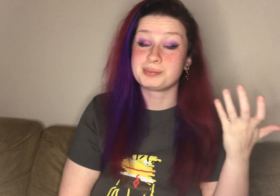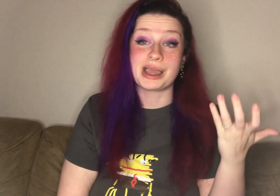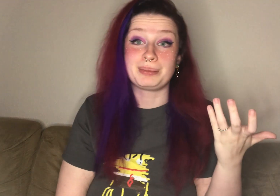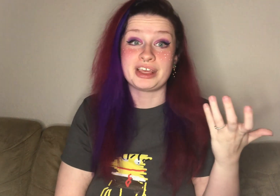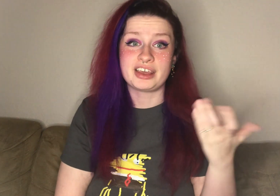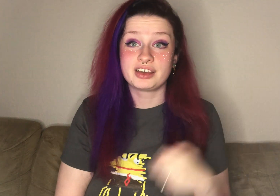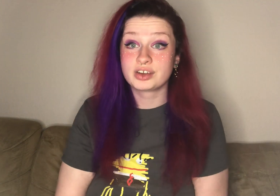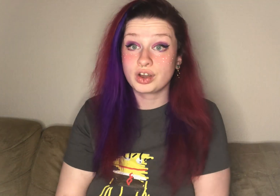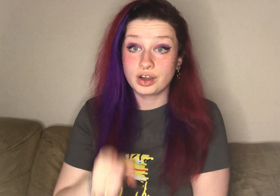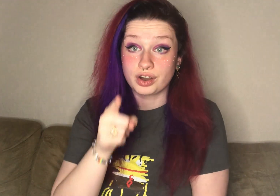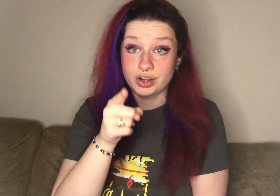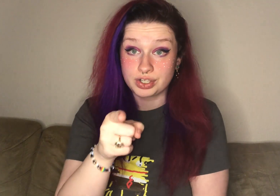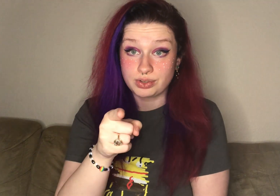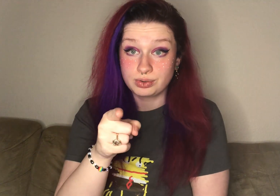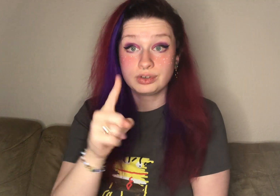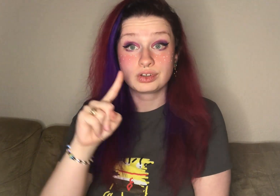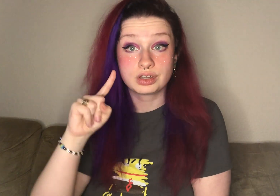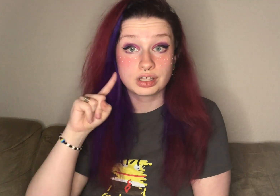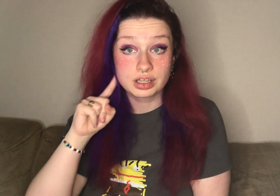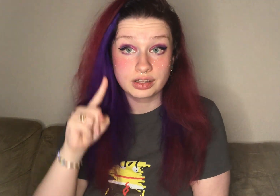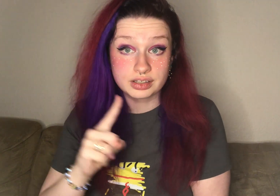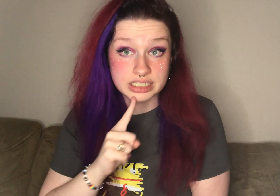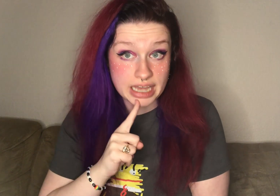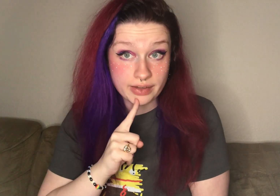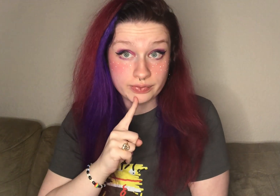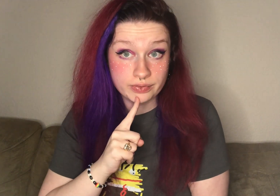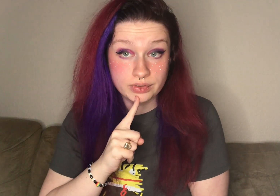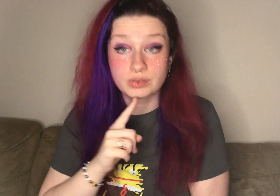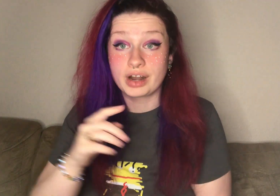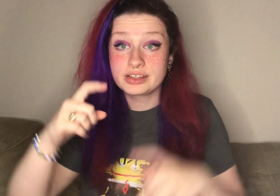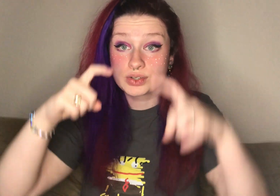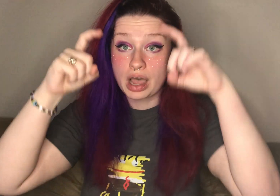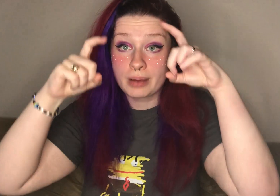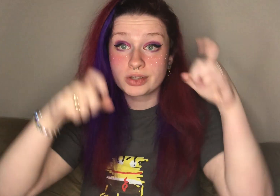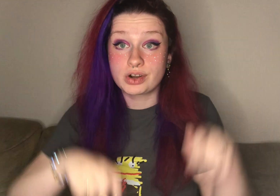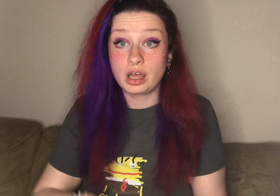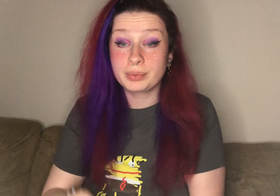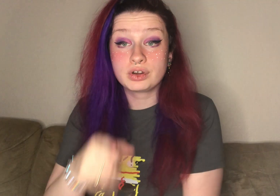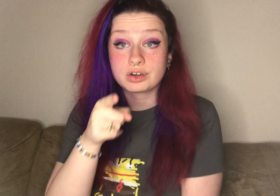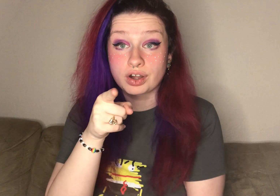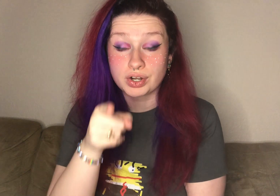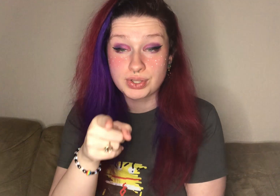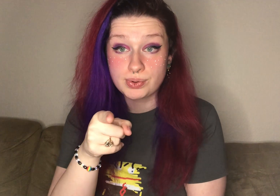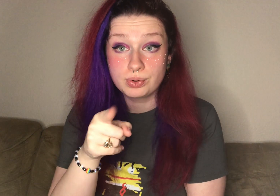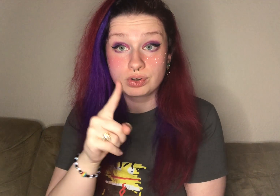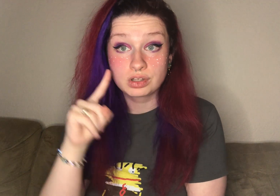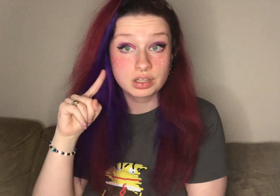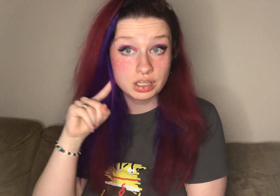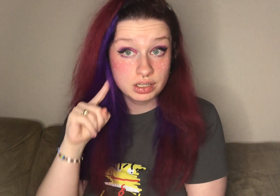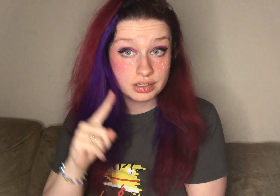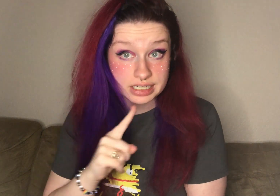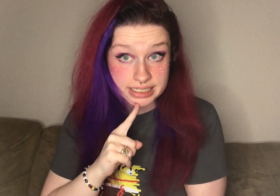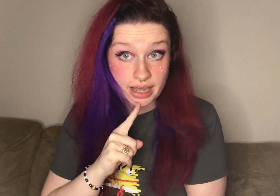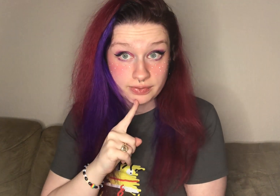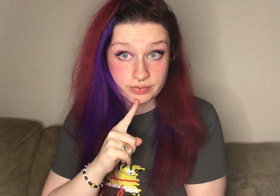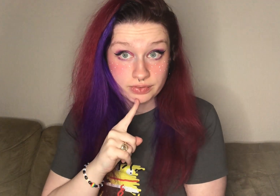might be are you deaf right so eyebrows are up are you deaf